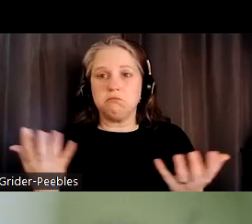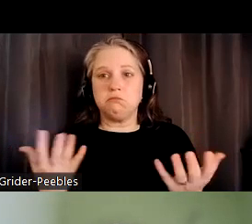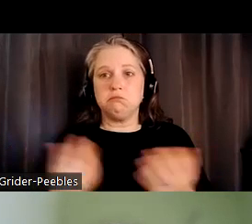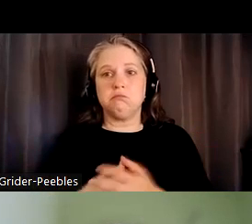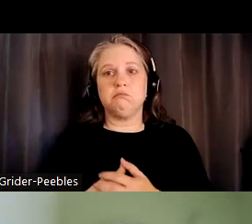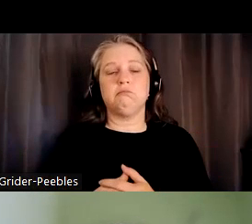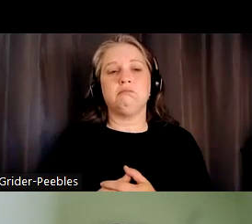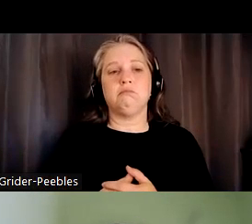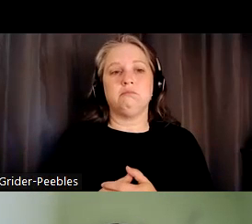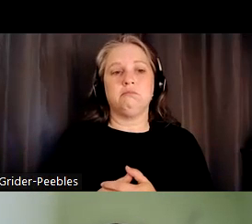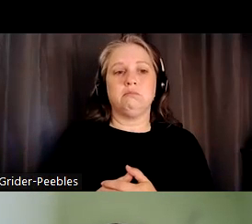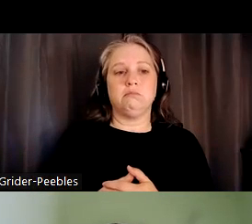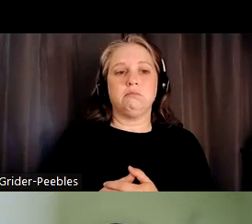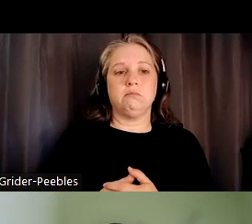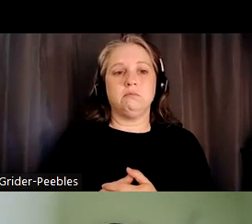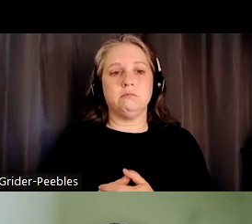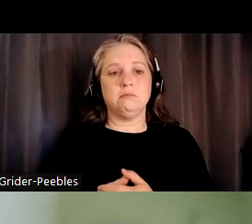We would love to -- or comments?